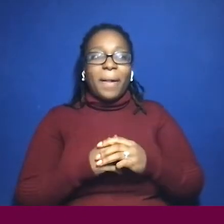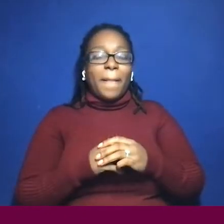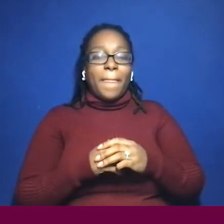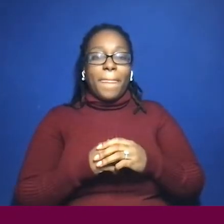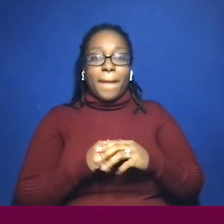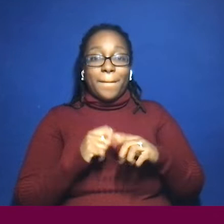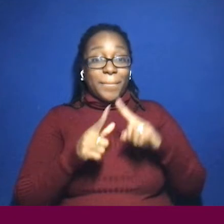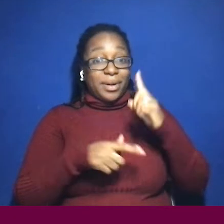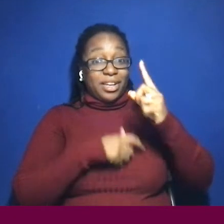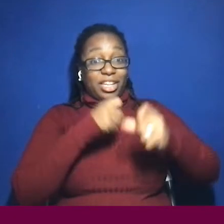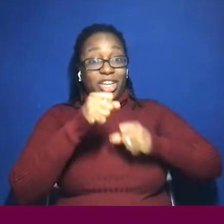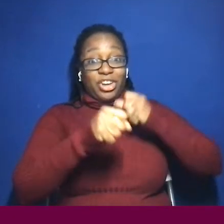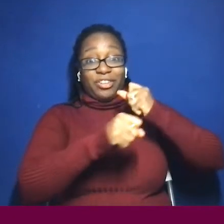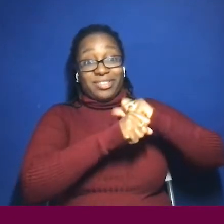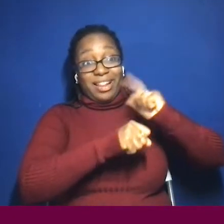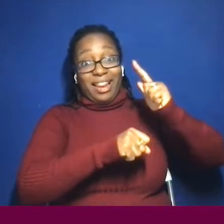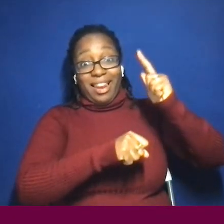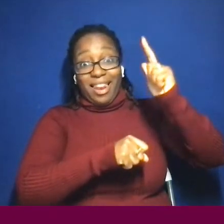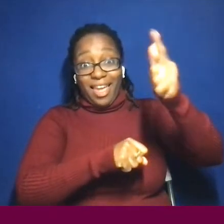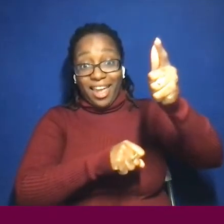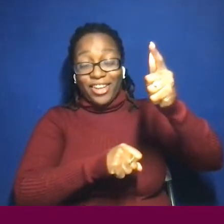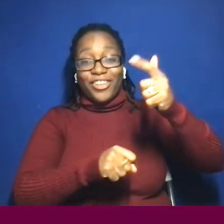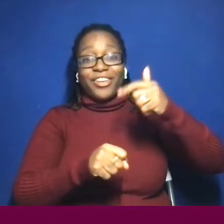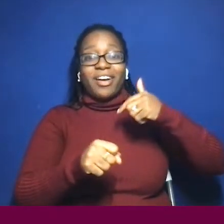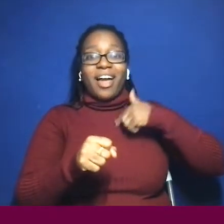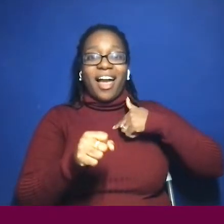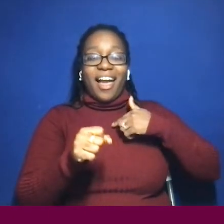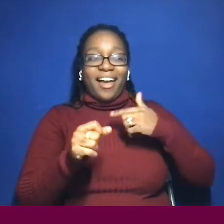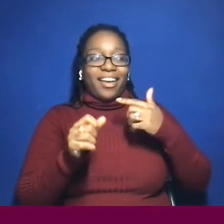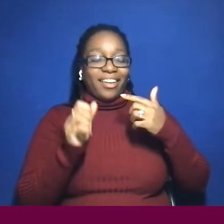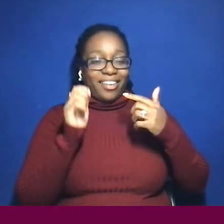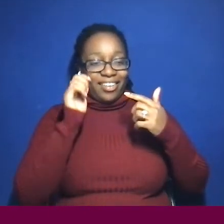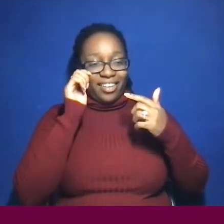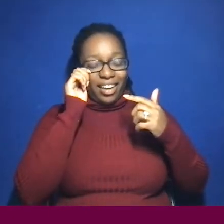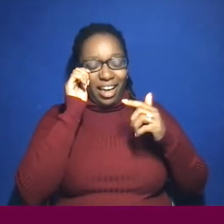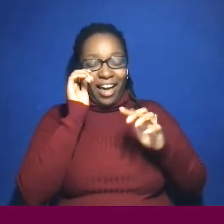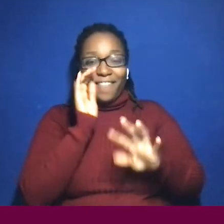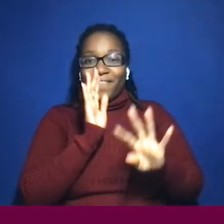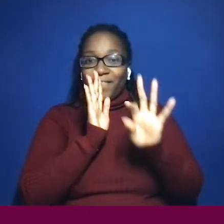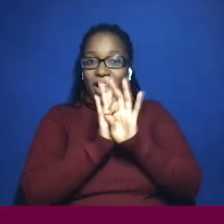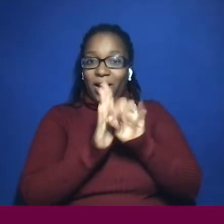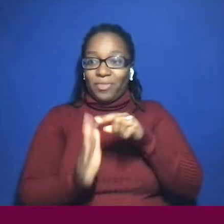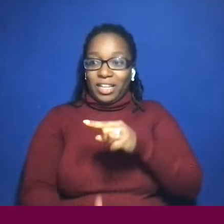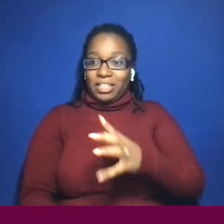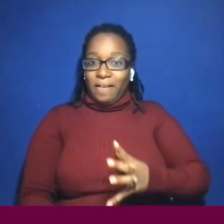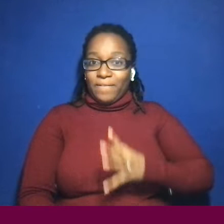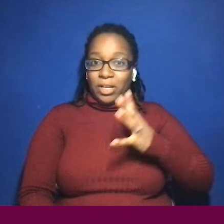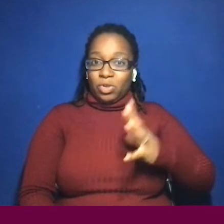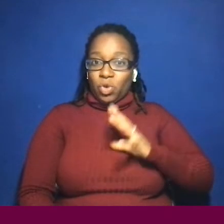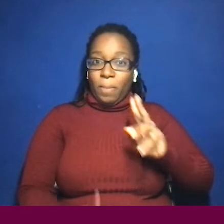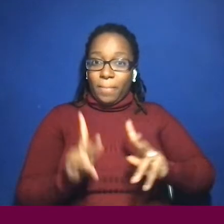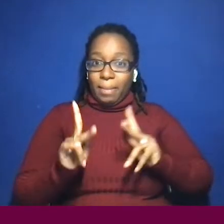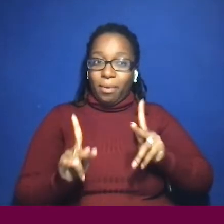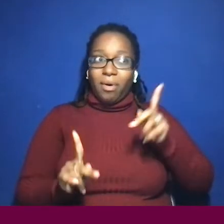that years later when I found these officials, that they still remembered being shocked by that,